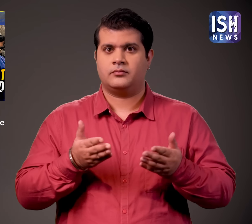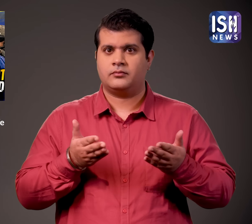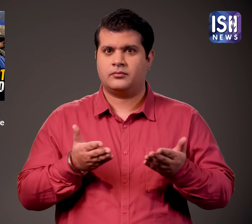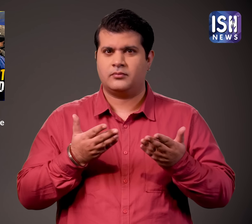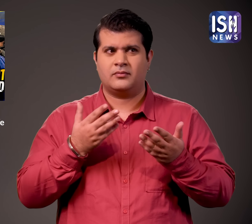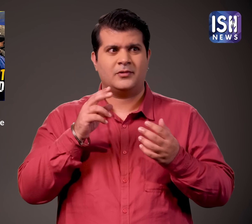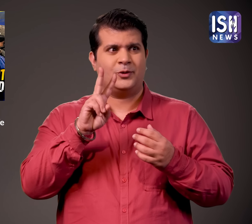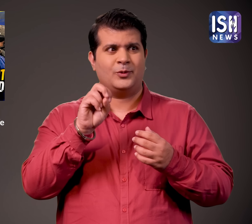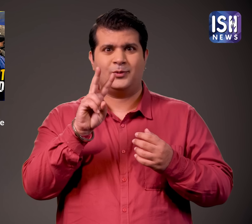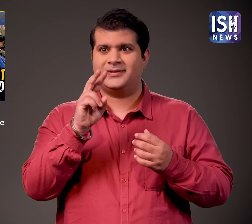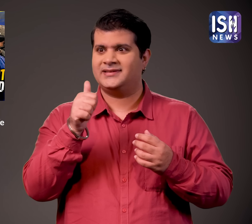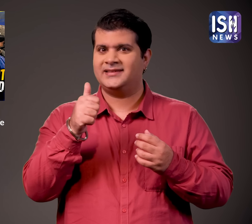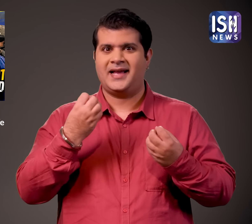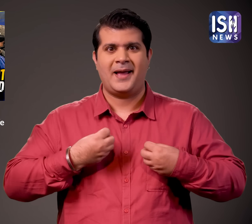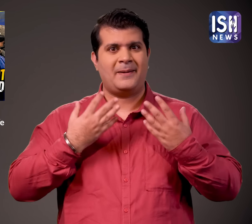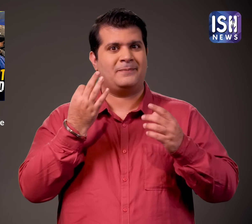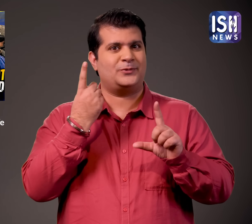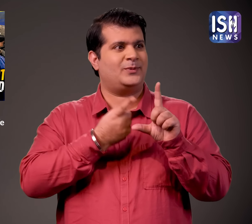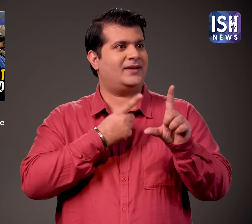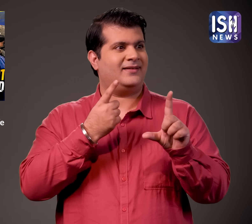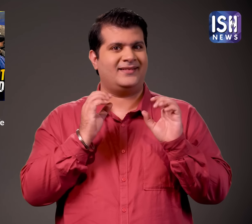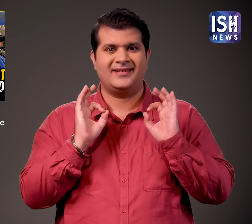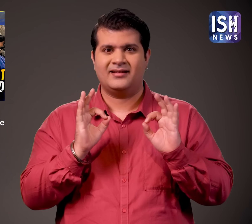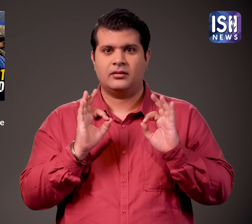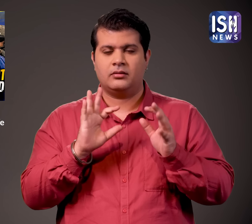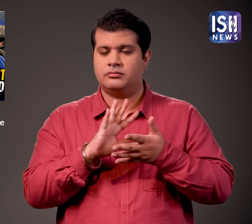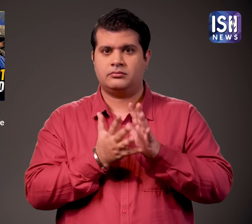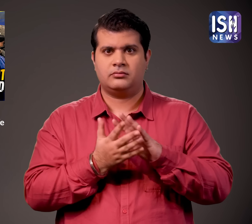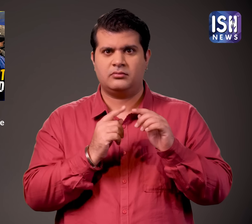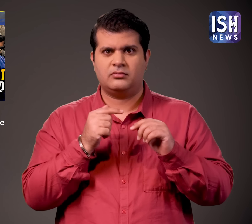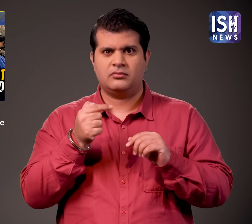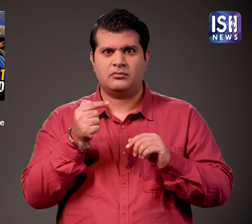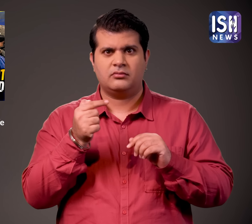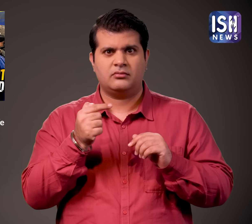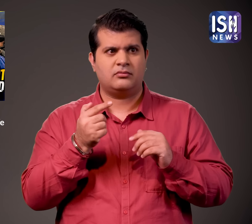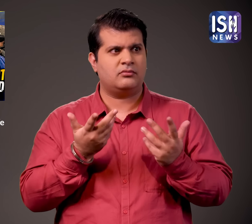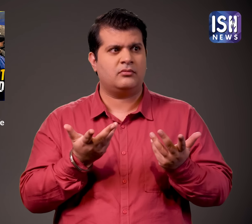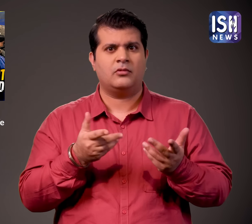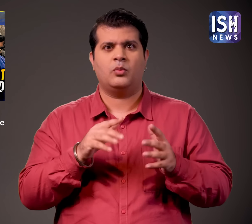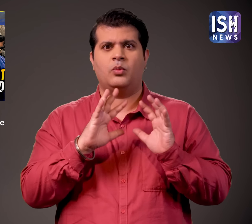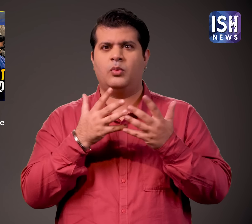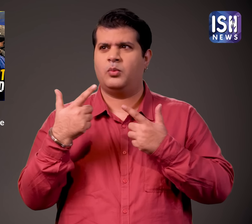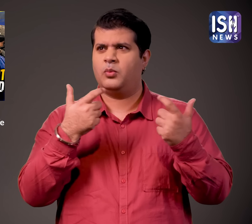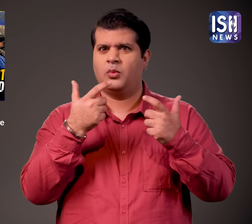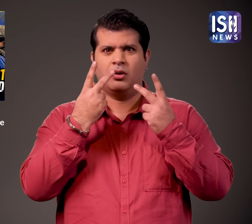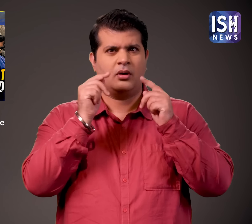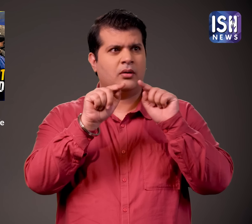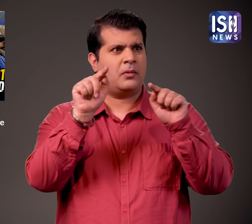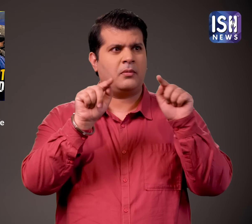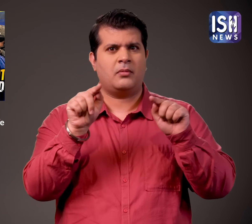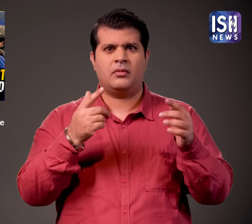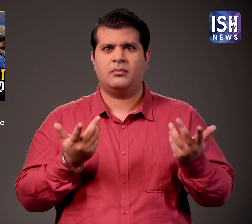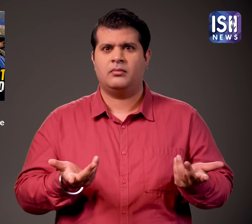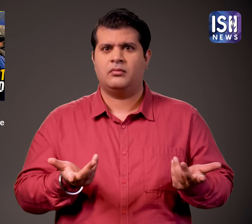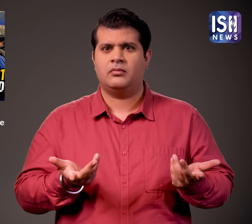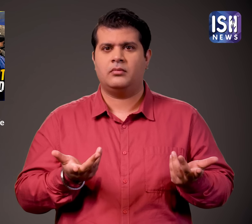The world has entered the new year 2026, and new conflicts have already started.